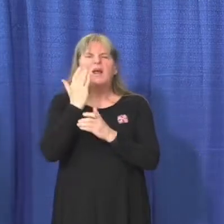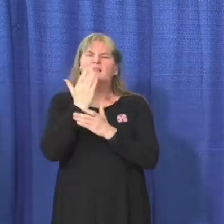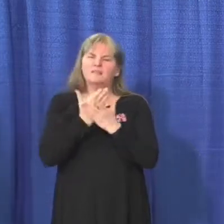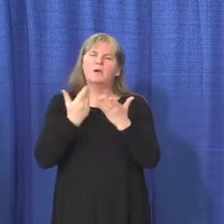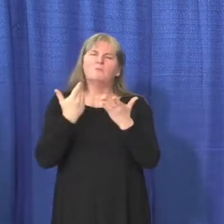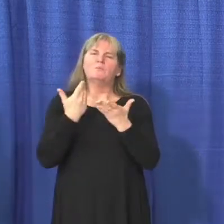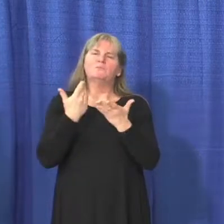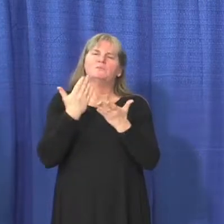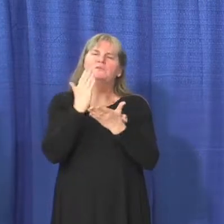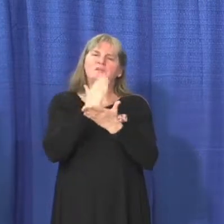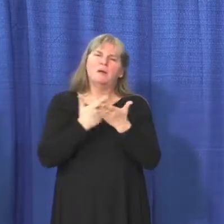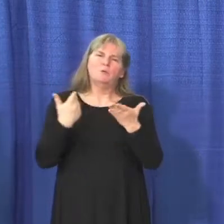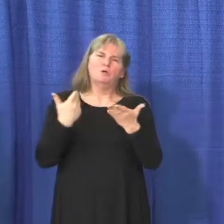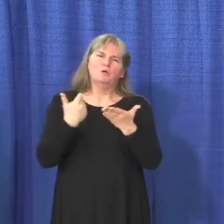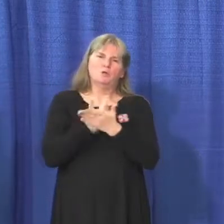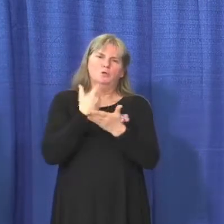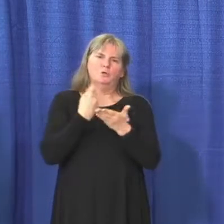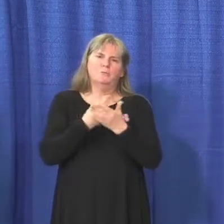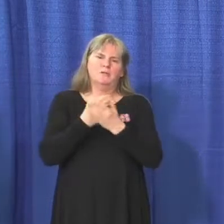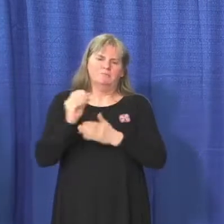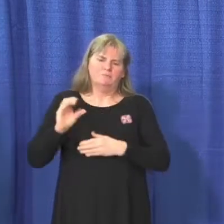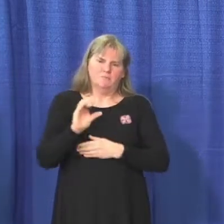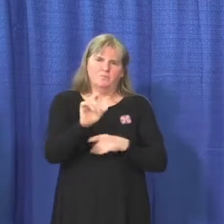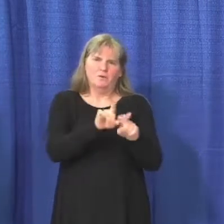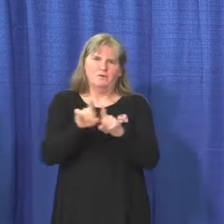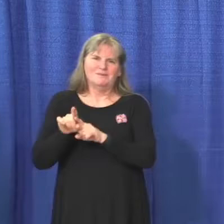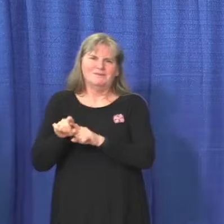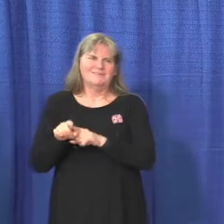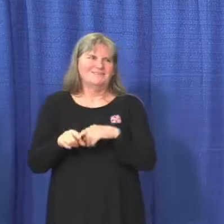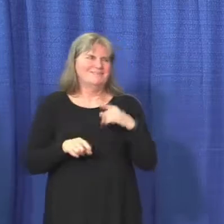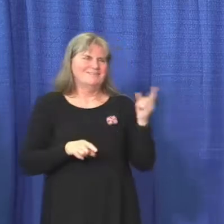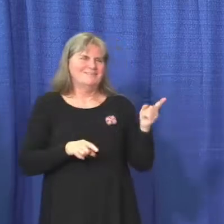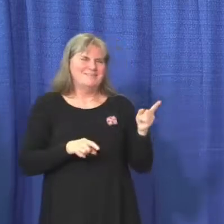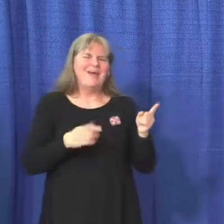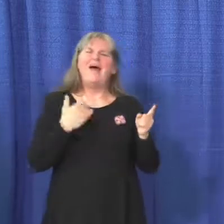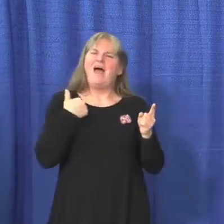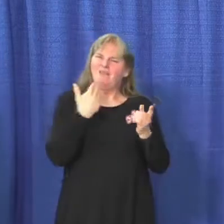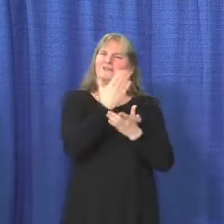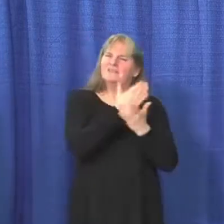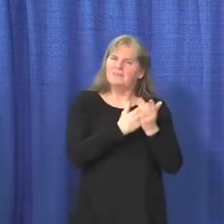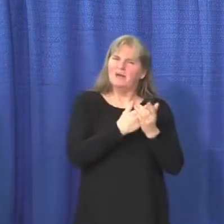Yes, there are some repeats but this again is about putting